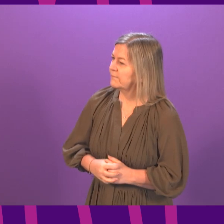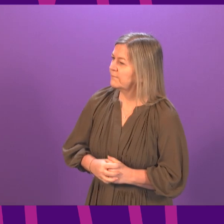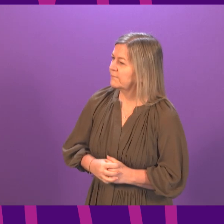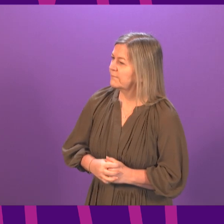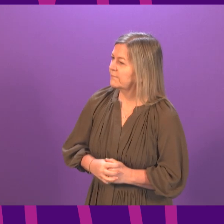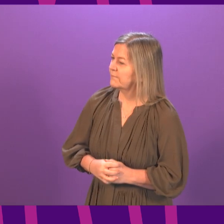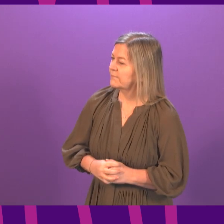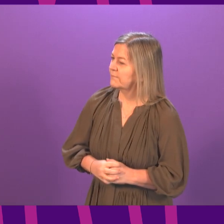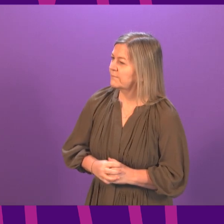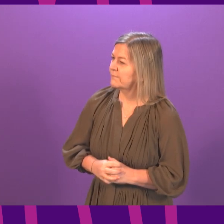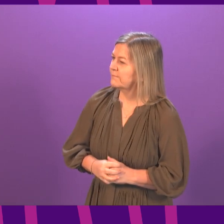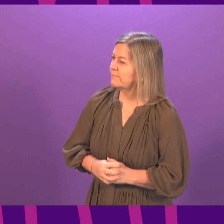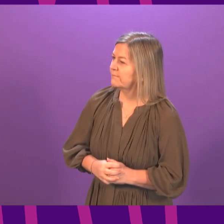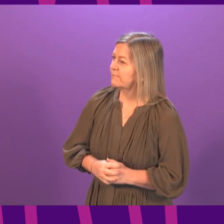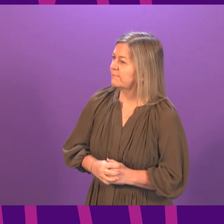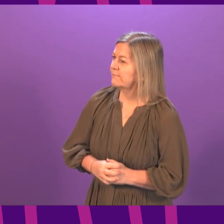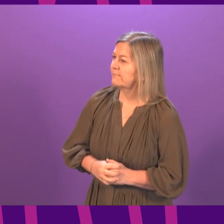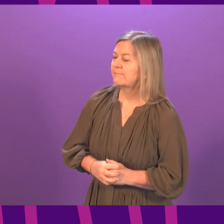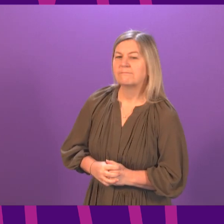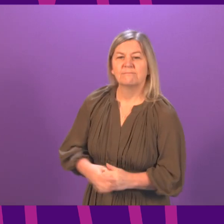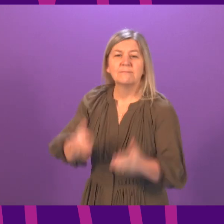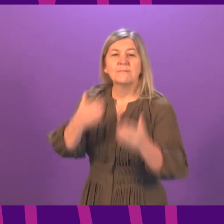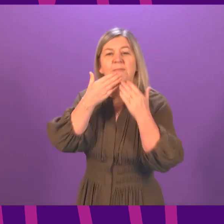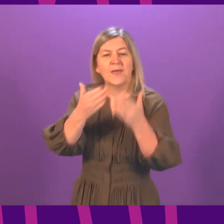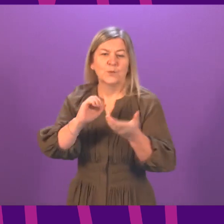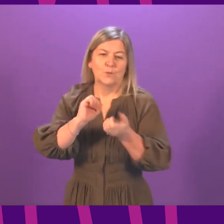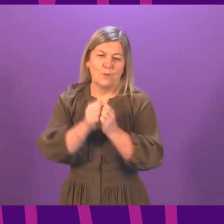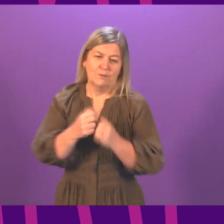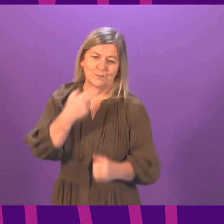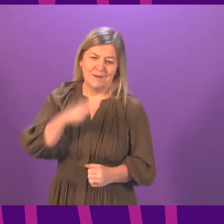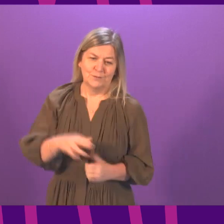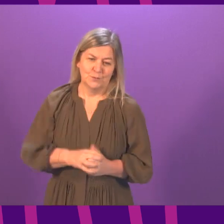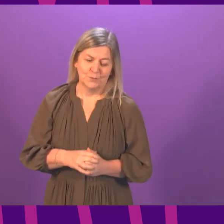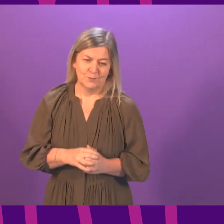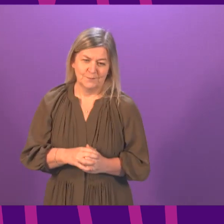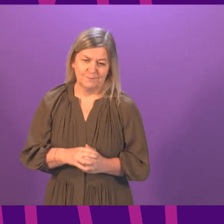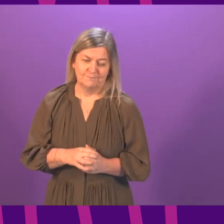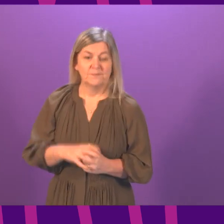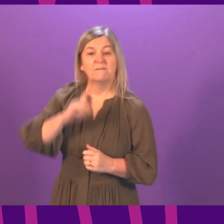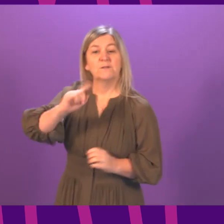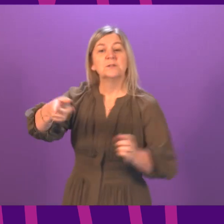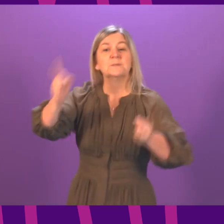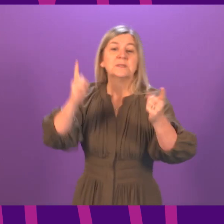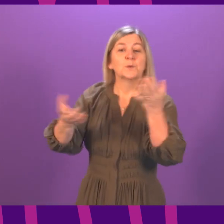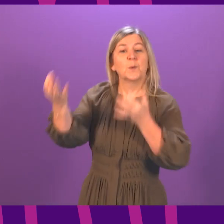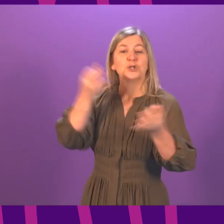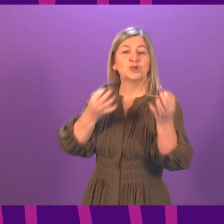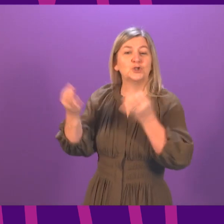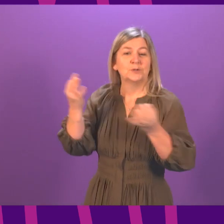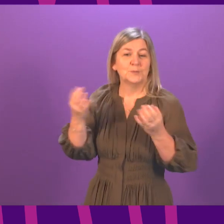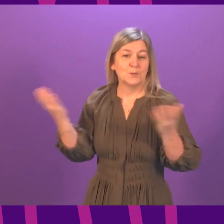The Presiding Officer (Ken Macintosh): Good afternoon. We begin today’s business with First Minister’s question time, but before we turn to questions,